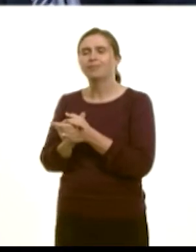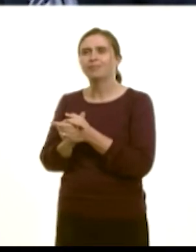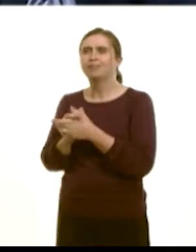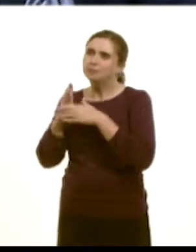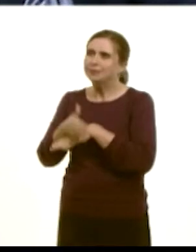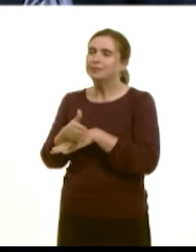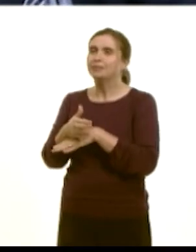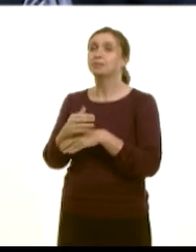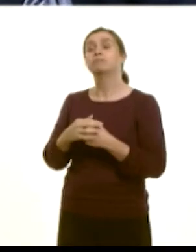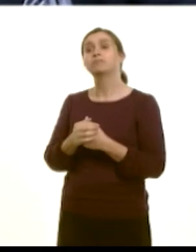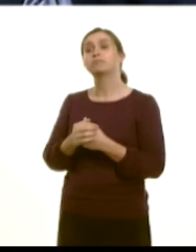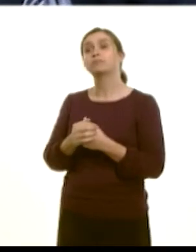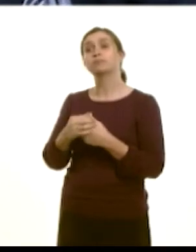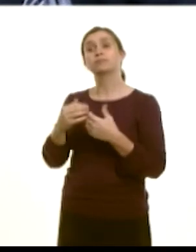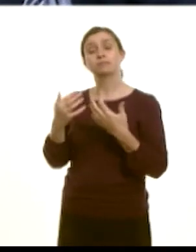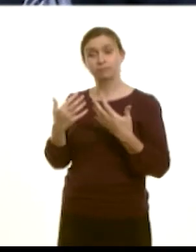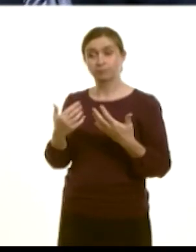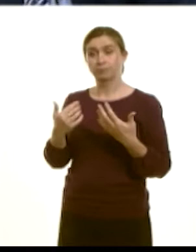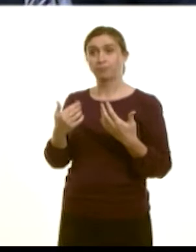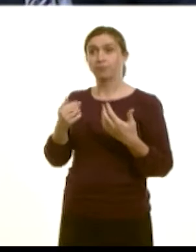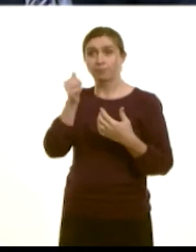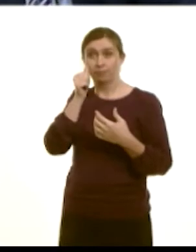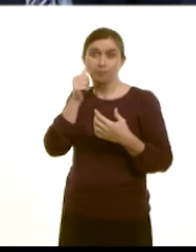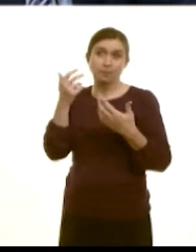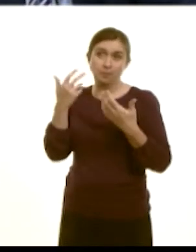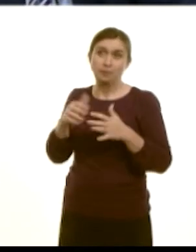Our room for manoeuvre with regard to this issue has been quite limited due to the funding